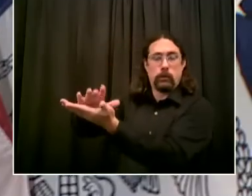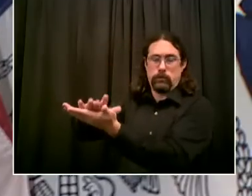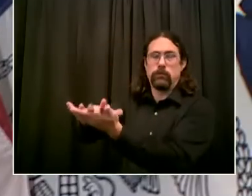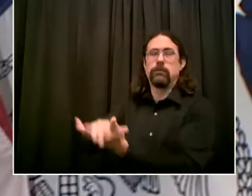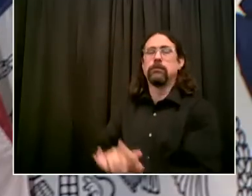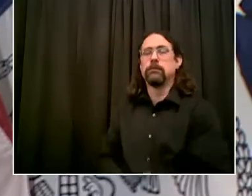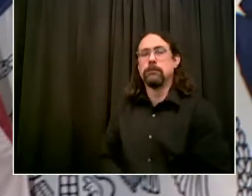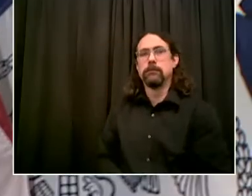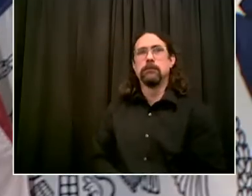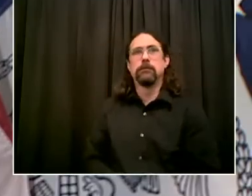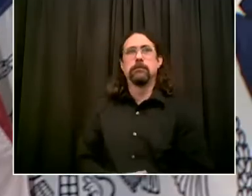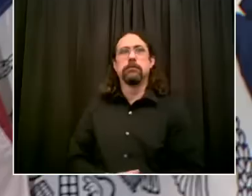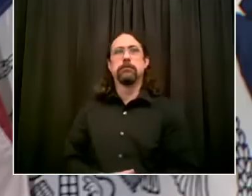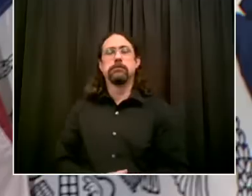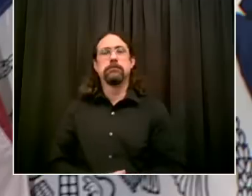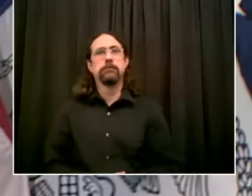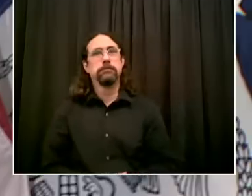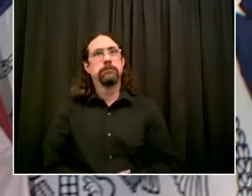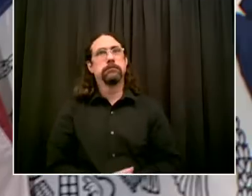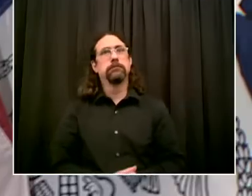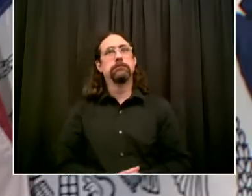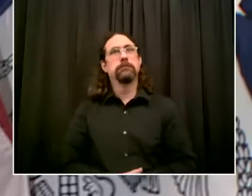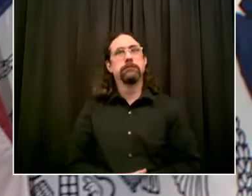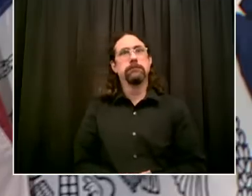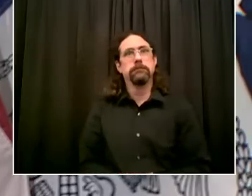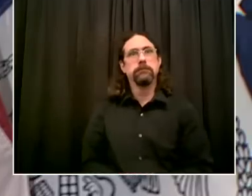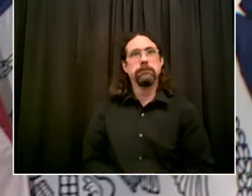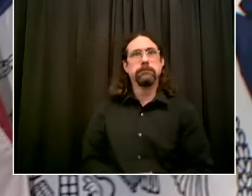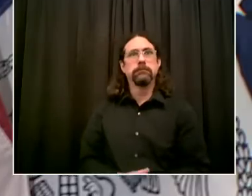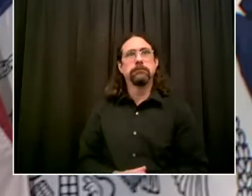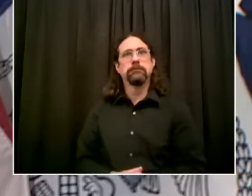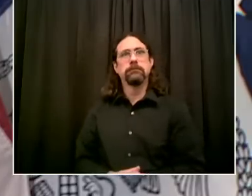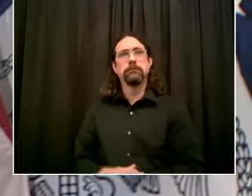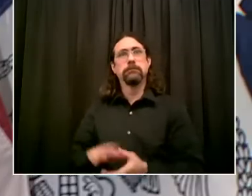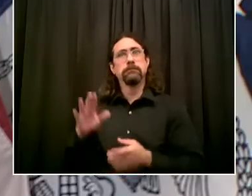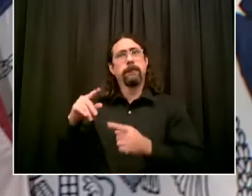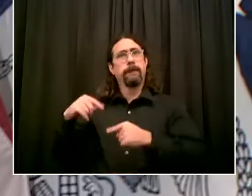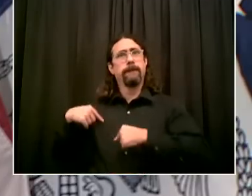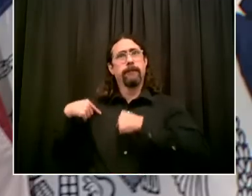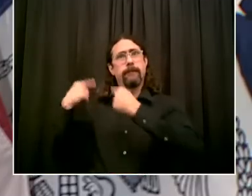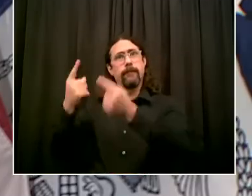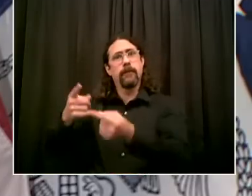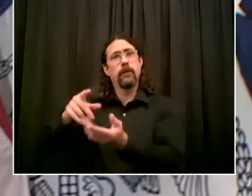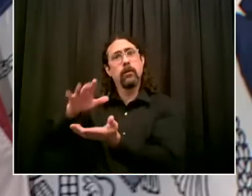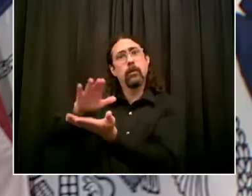VERY Y POSITIVE